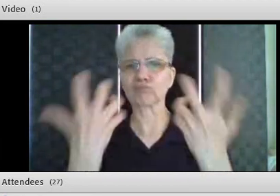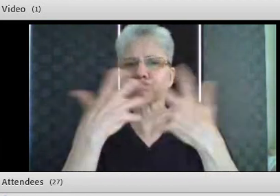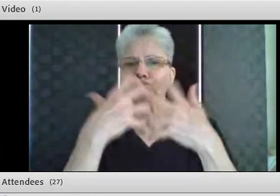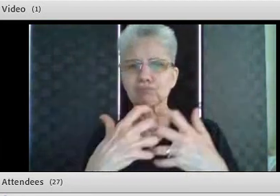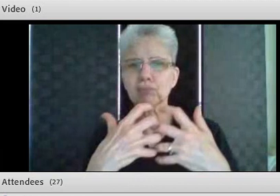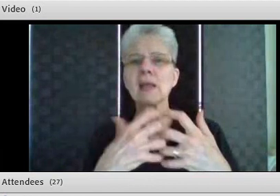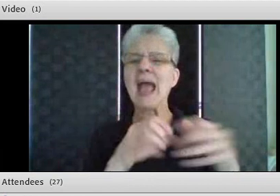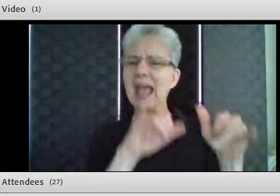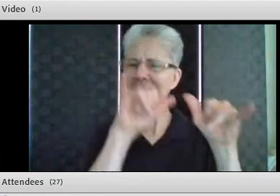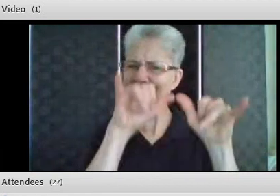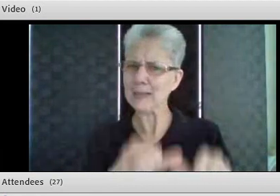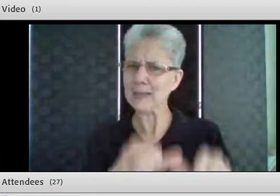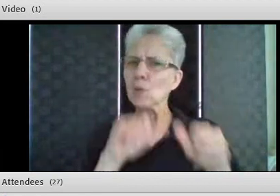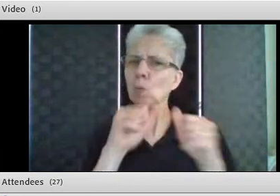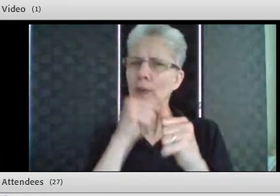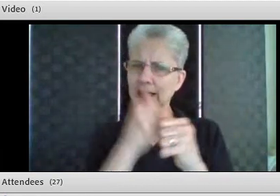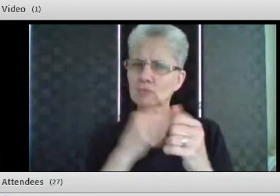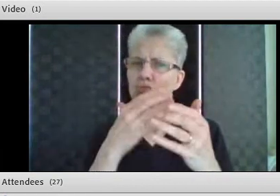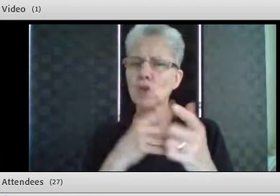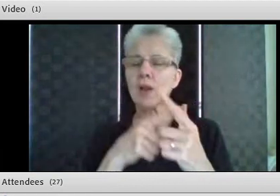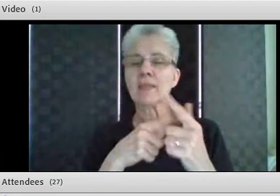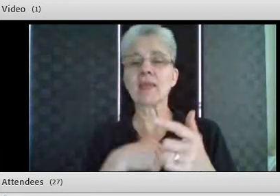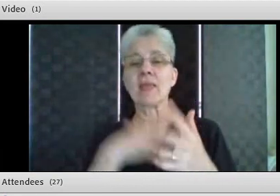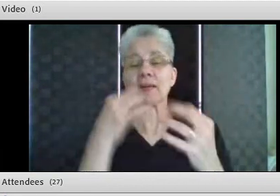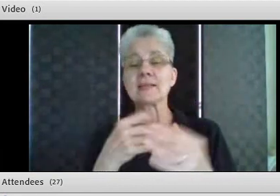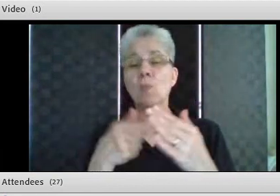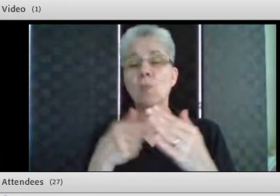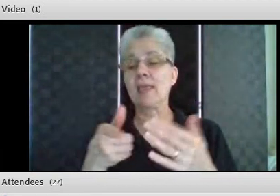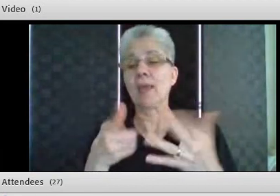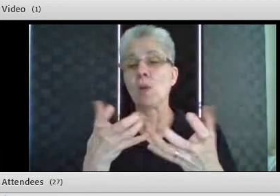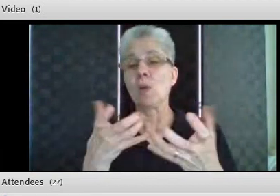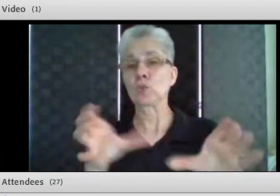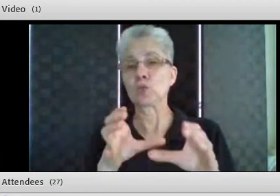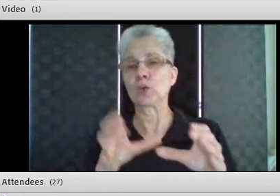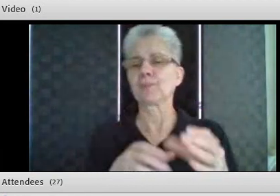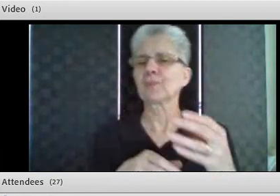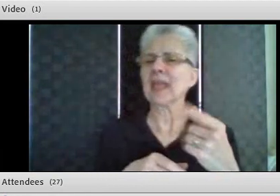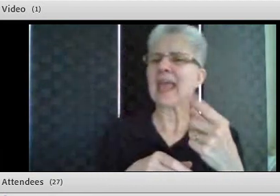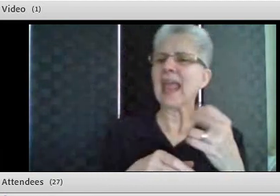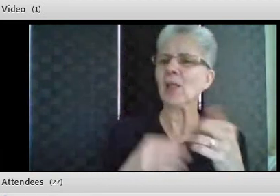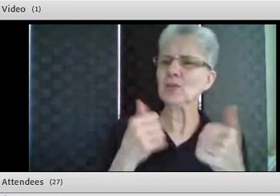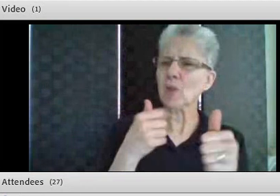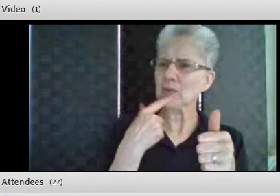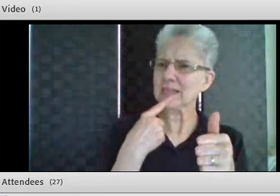and the layout of each song, you start to see some trends, and it becomes pretty similar within each,